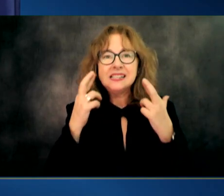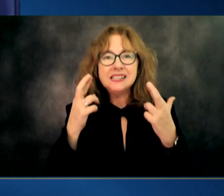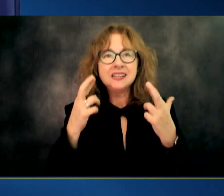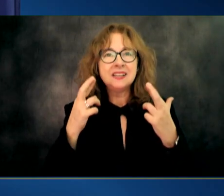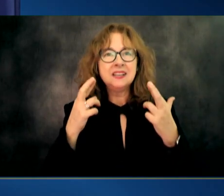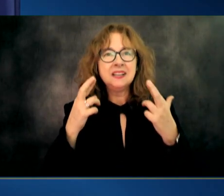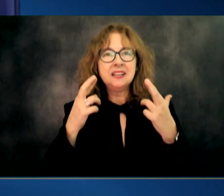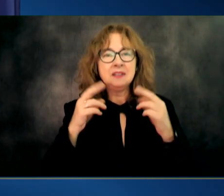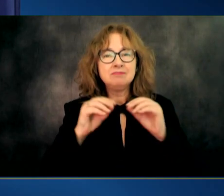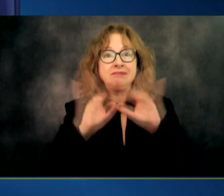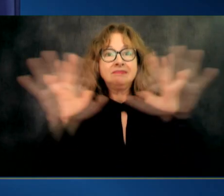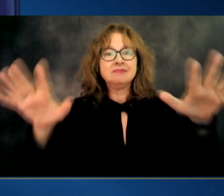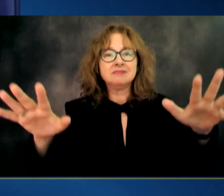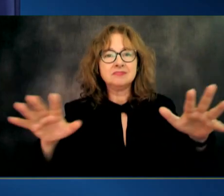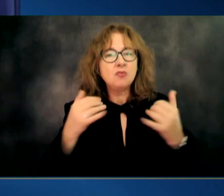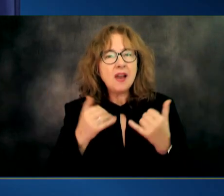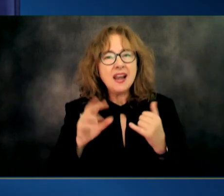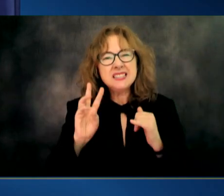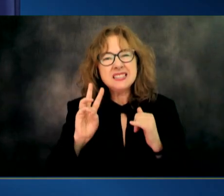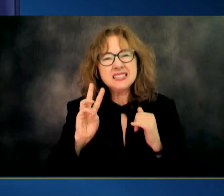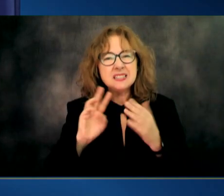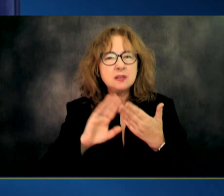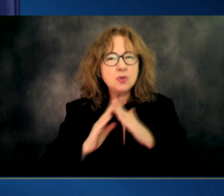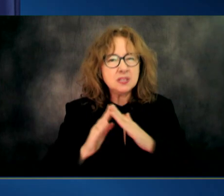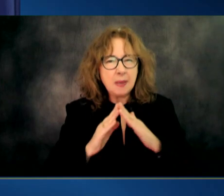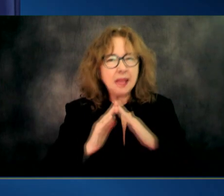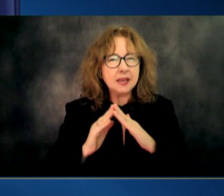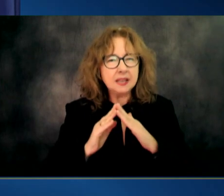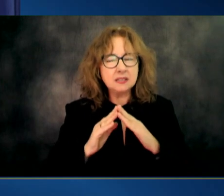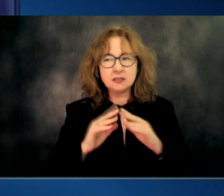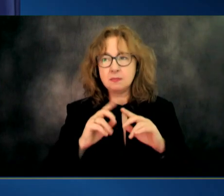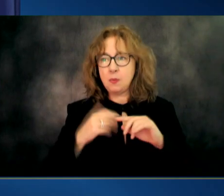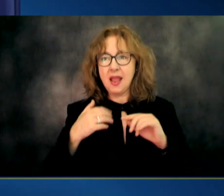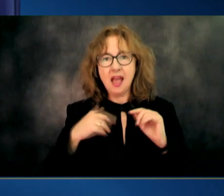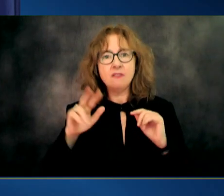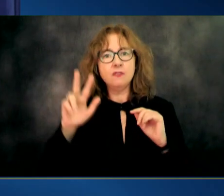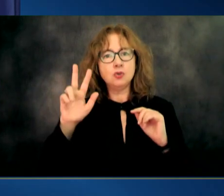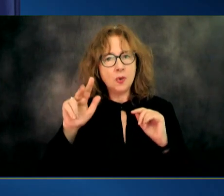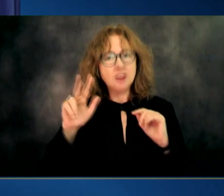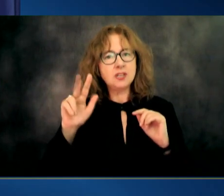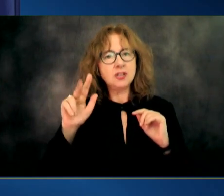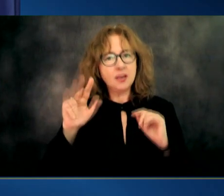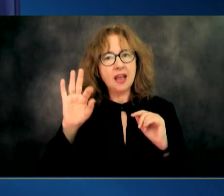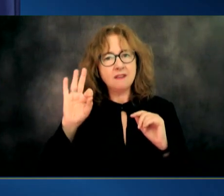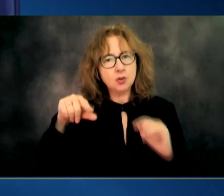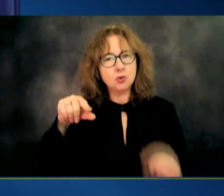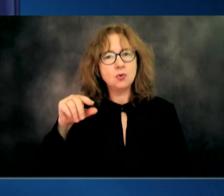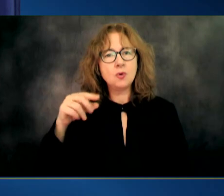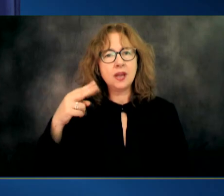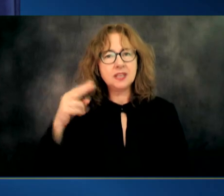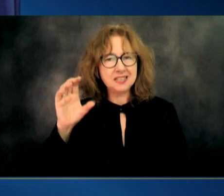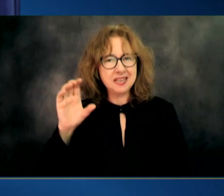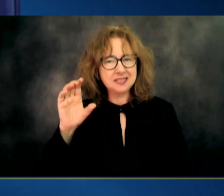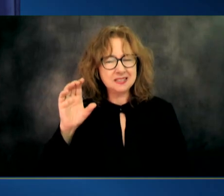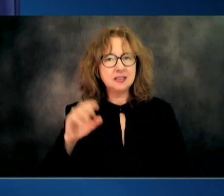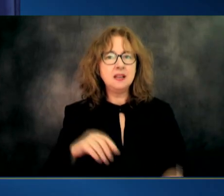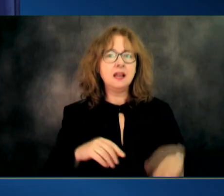municipalities that were embedded into this. We have 23 FQHCs and two FQHC lookalikes. And so,